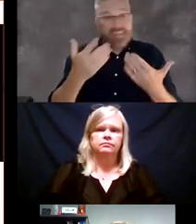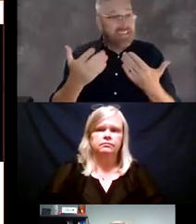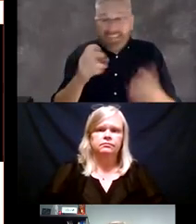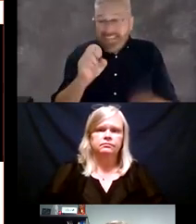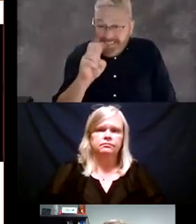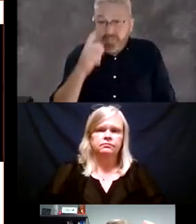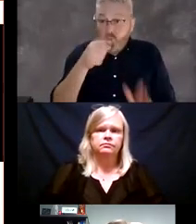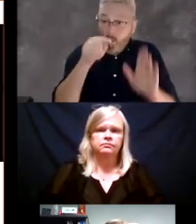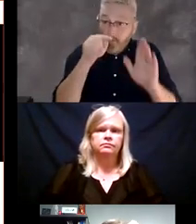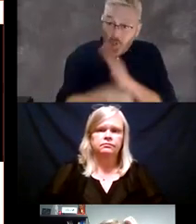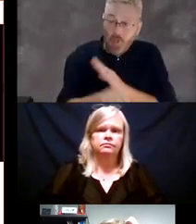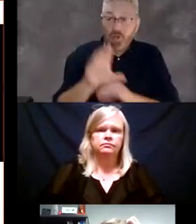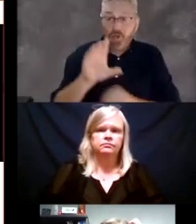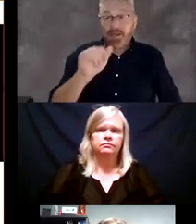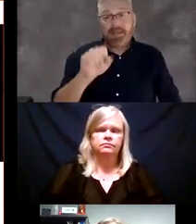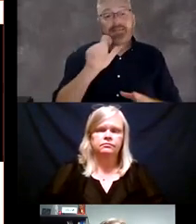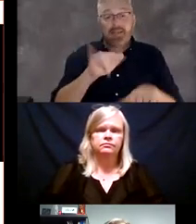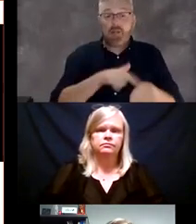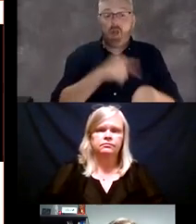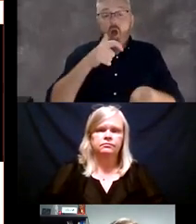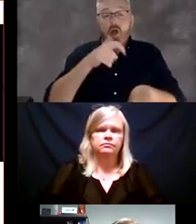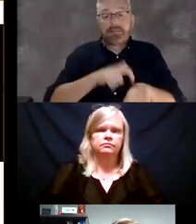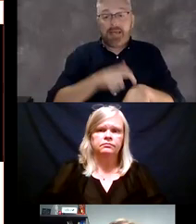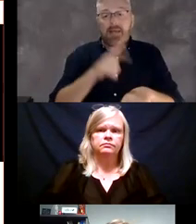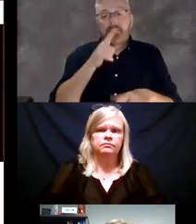THAT'S A LONG TIME A. WITNESSES MOVE AWAY, WITNESSES